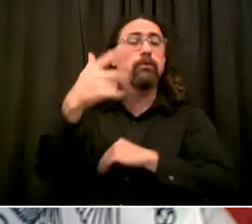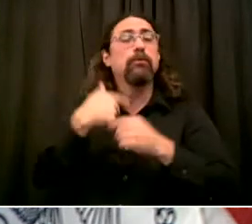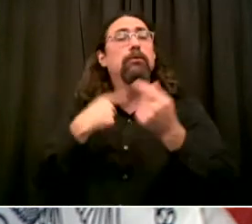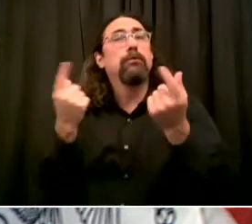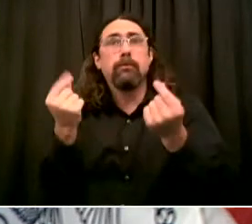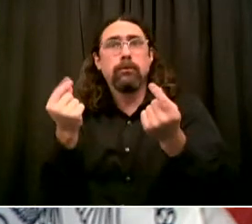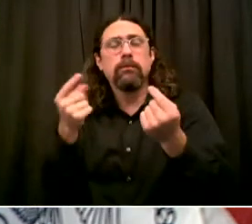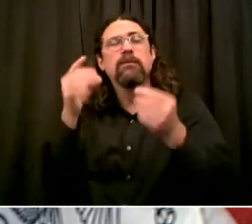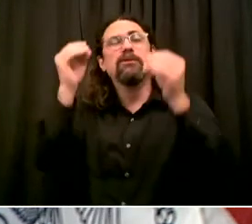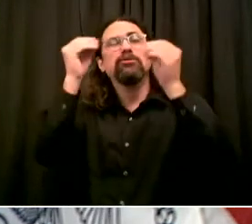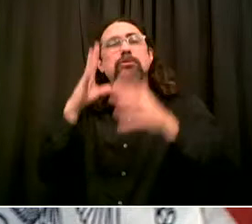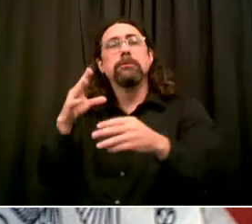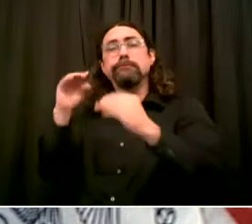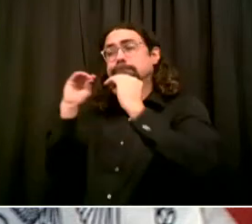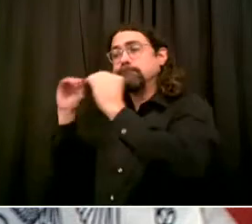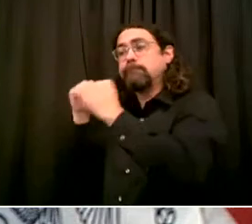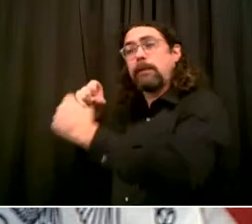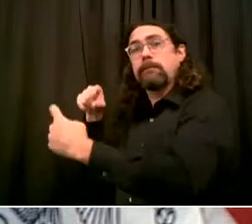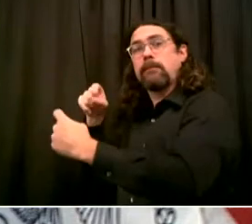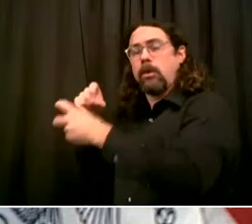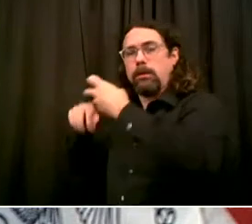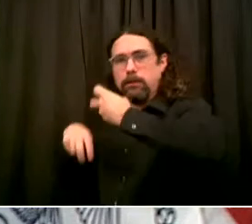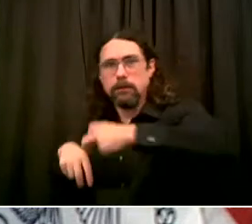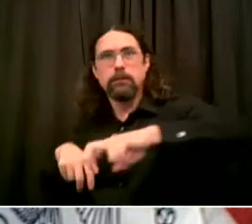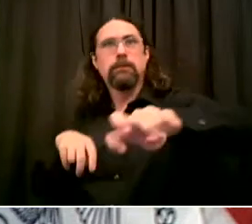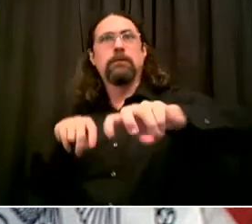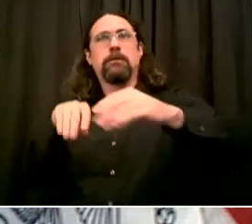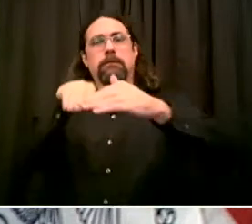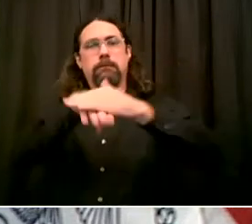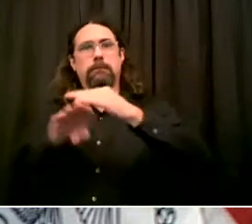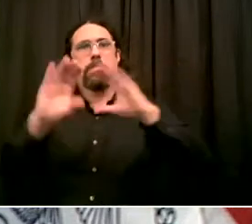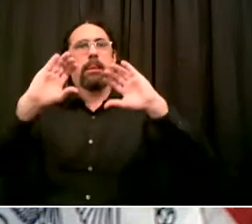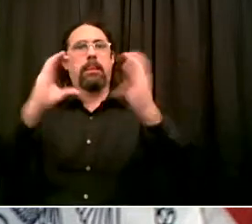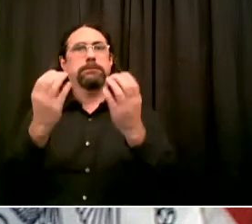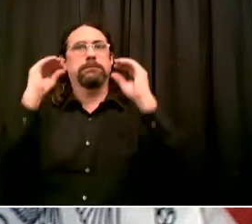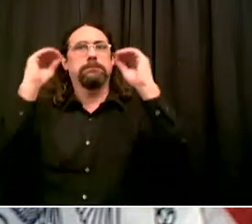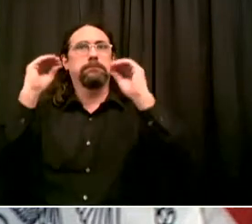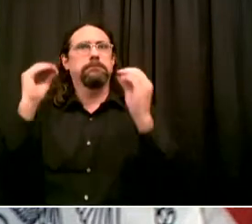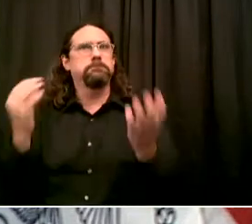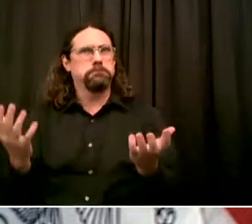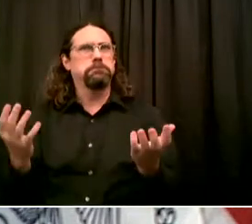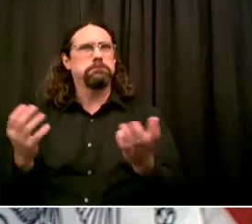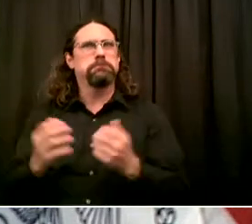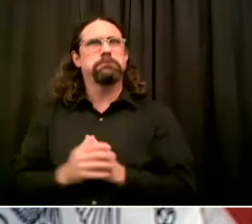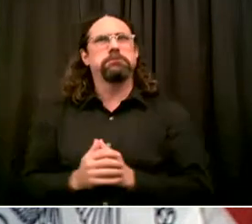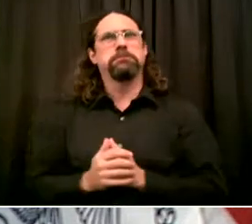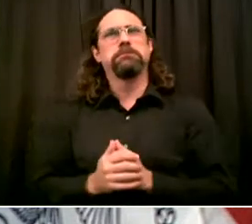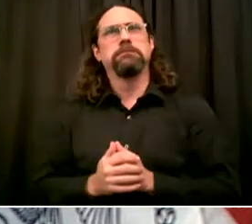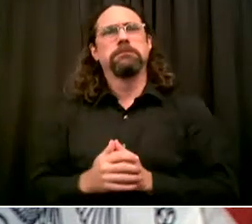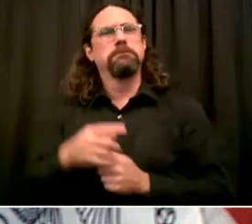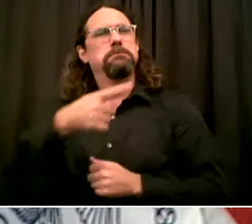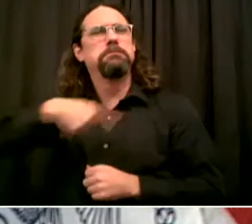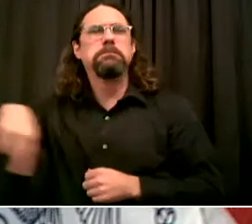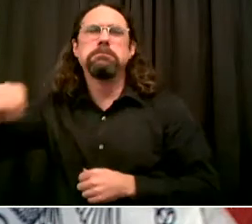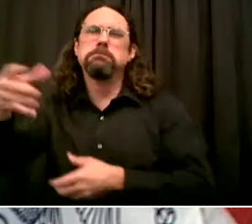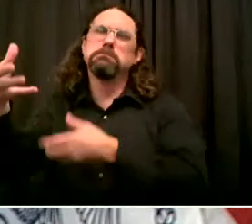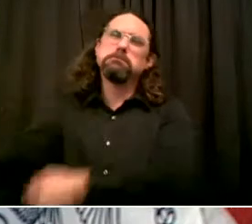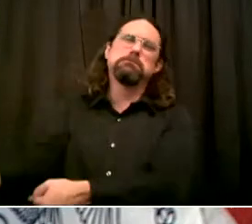OCTOBER, THAT WE CAN MAKE THESE ADJUSTMENTS. WE ARE DOING THIS WITH GREAT CONFIDENCE THAT WECAN MAKE THE